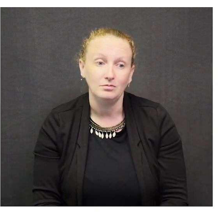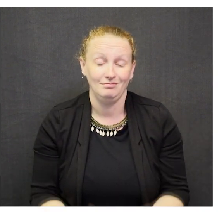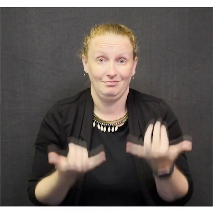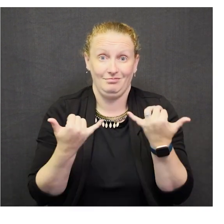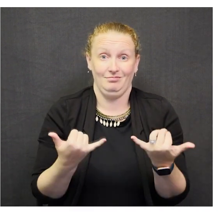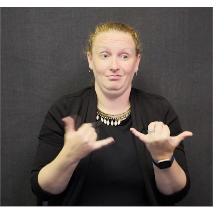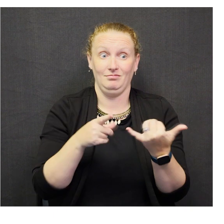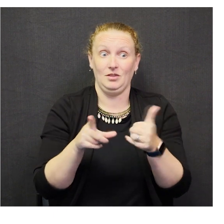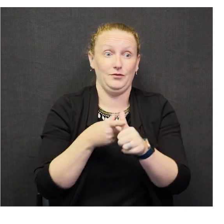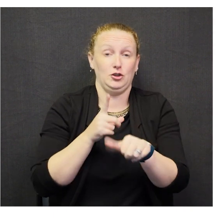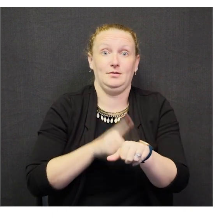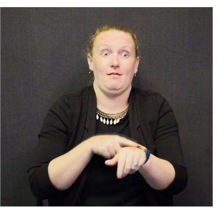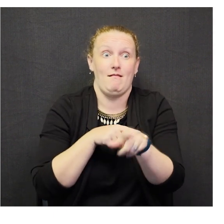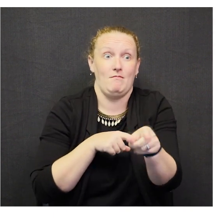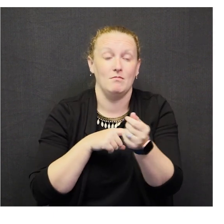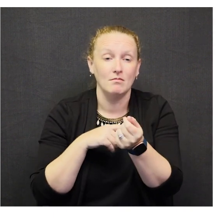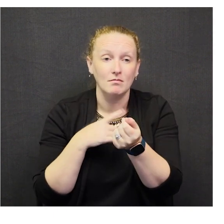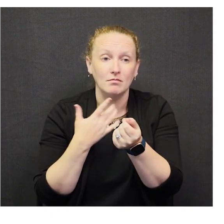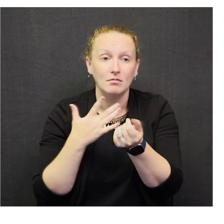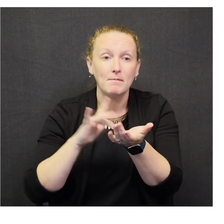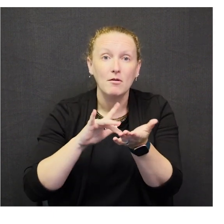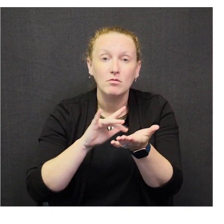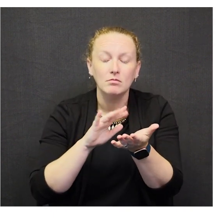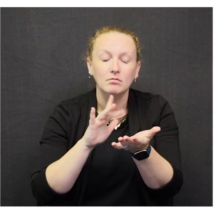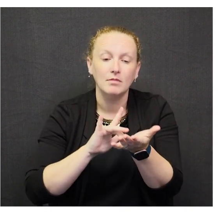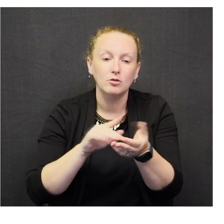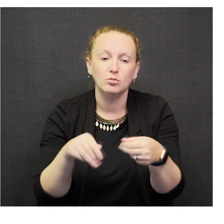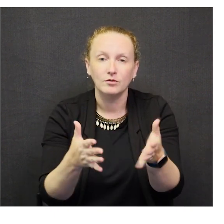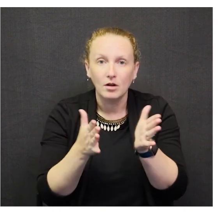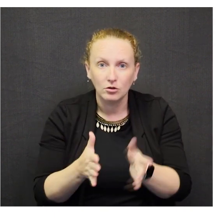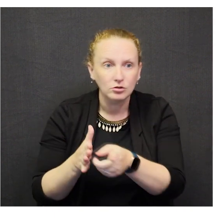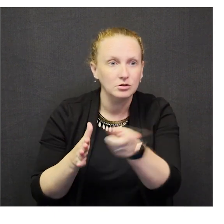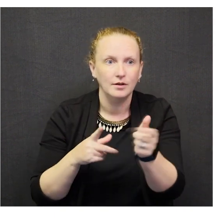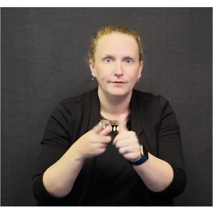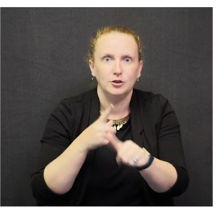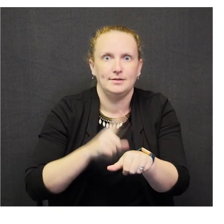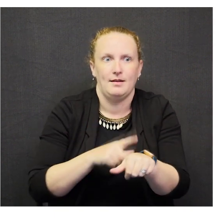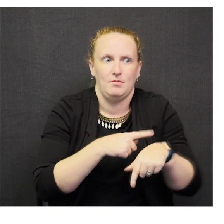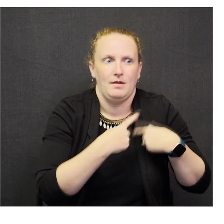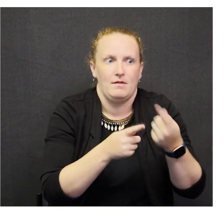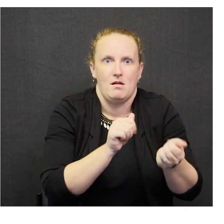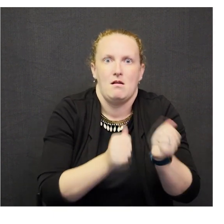change in how they work and a lot of kindness towards the interpreter interpreter